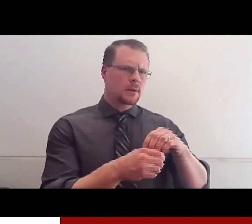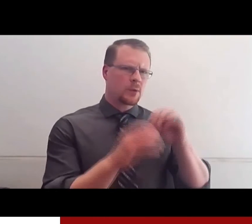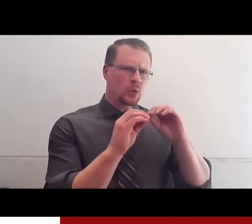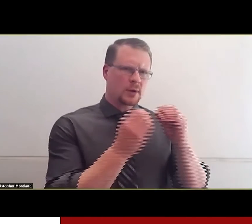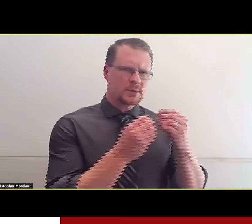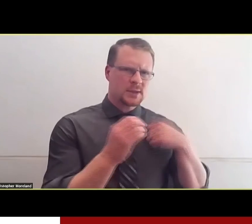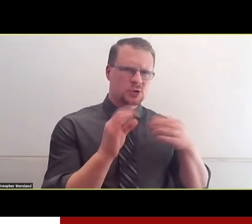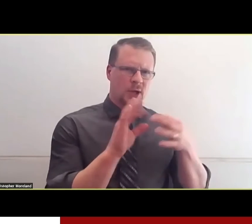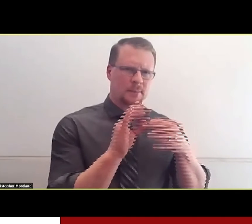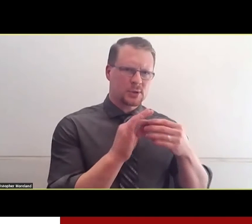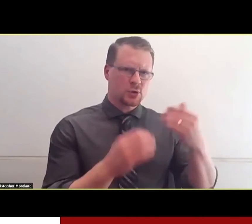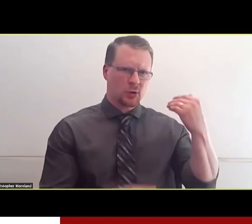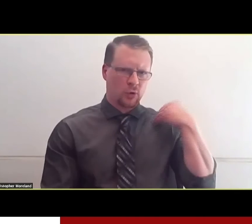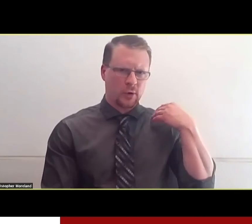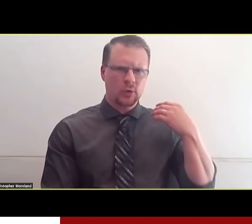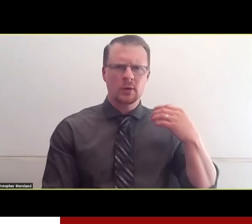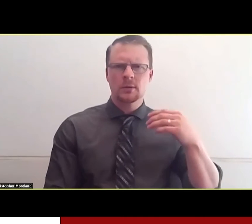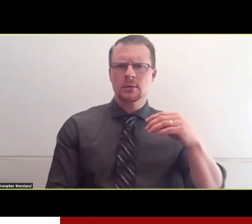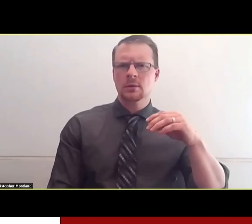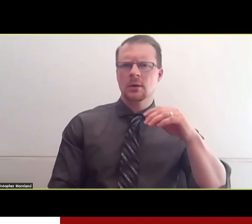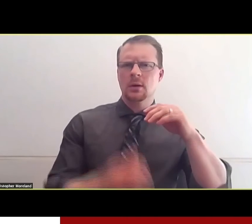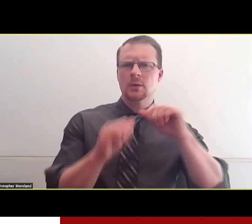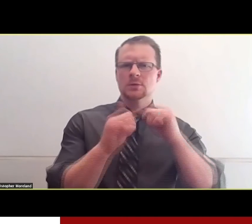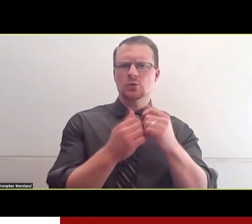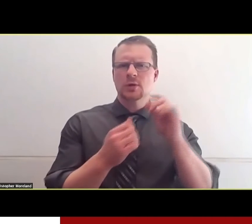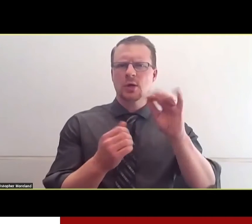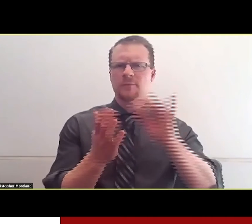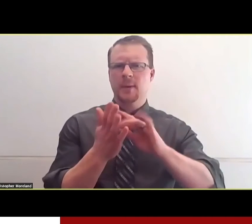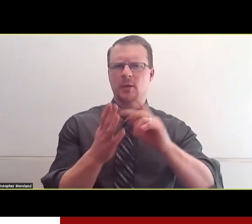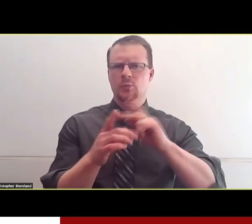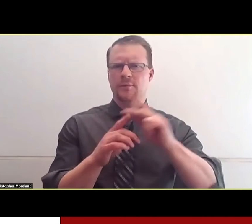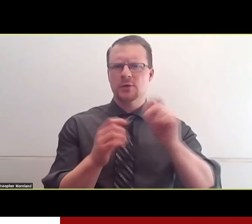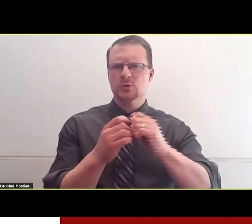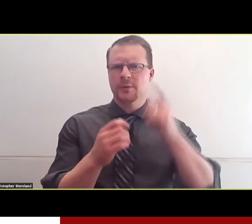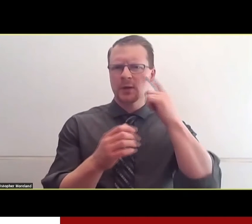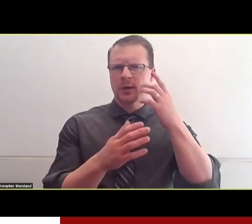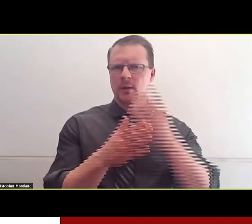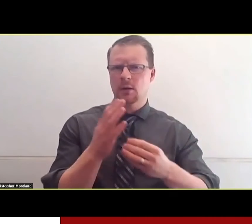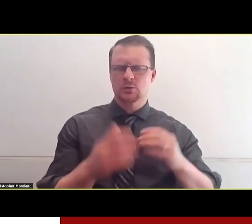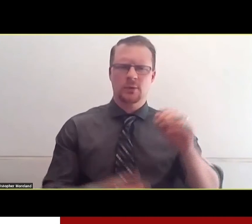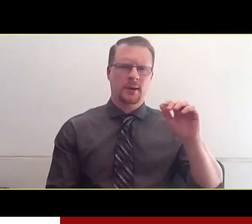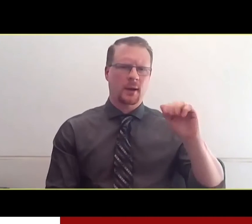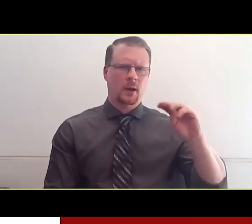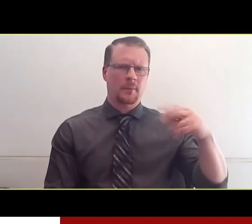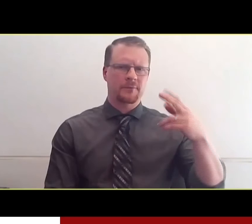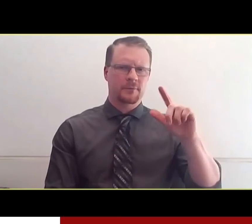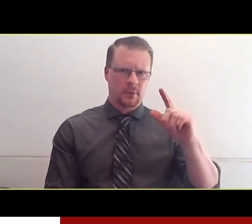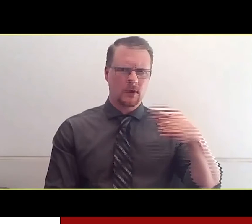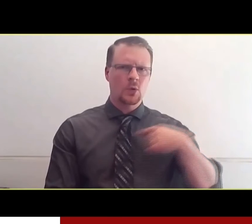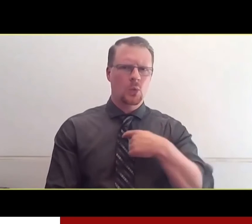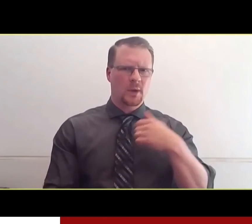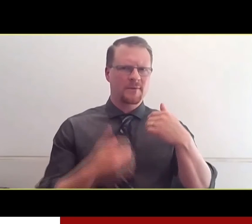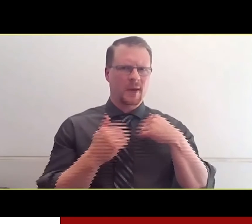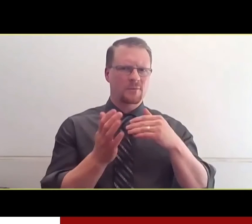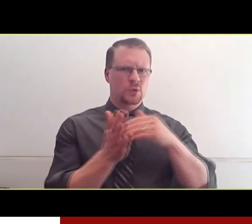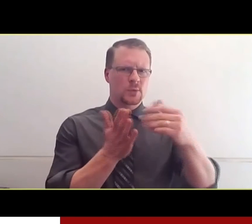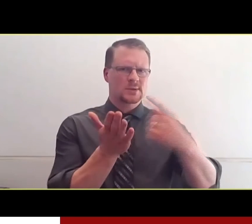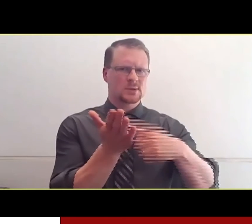Yes, in the organization that I mentioned earlier Association of Medical Professionals with Hearing Loss, AMPHL,